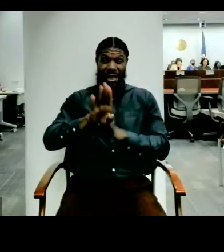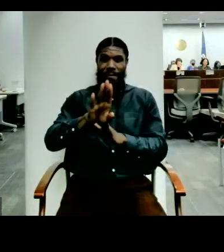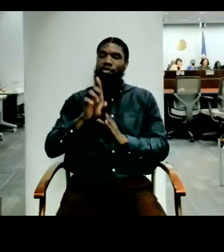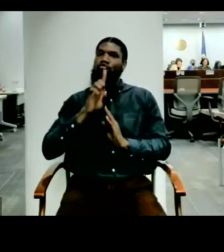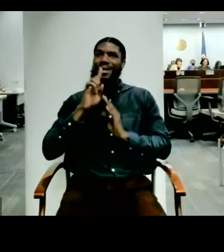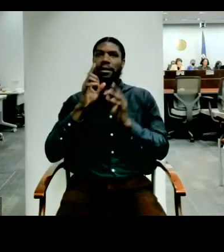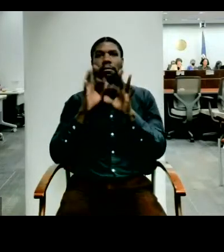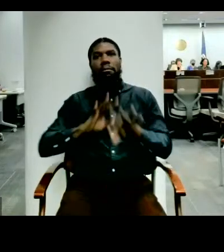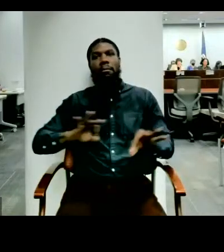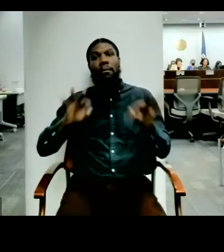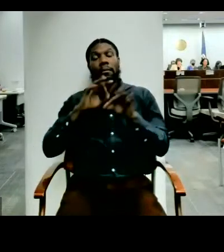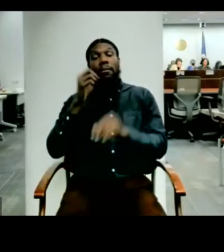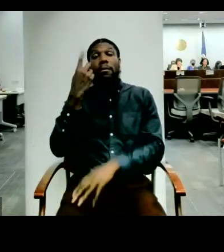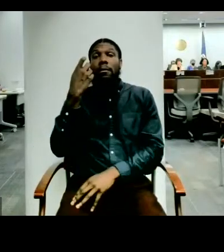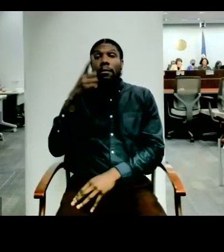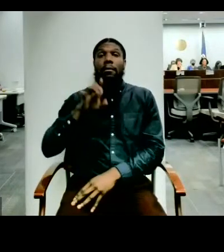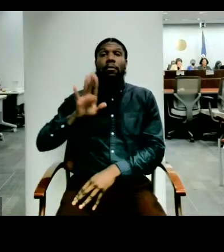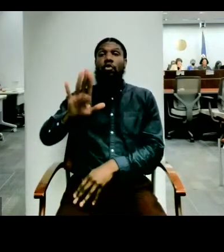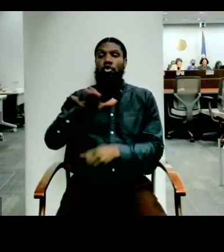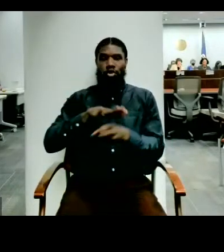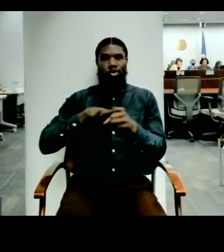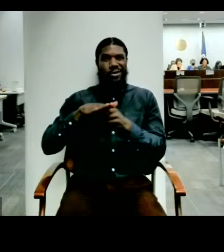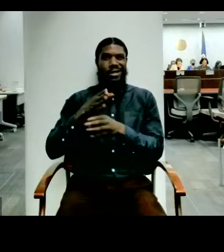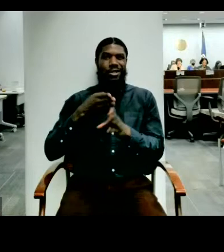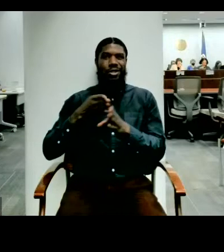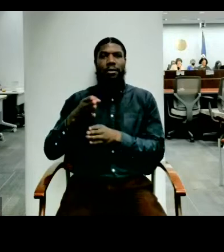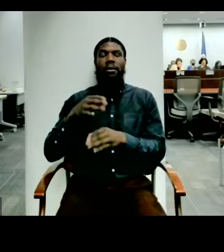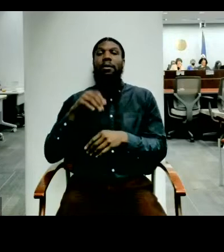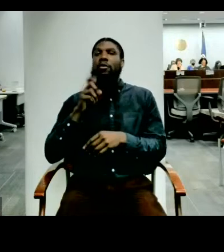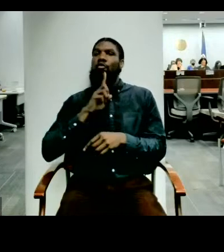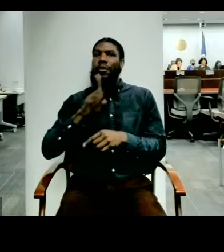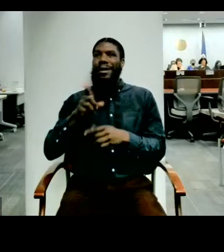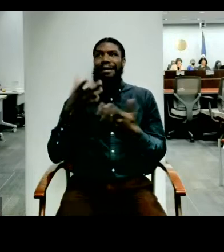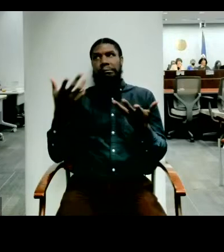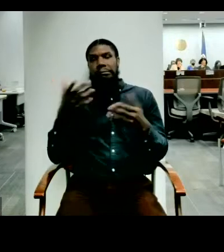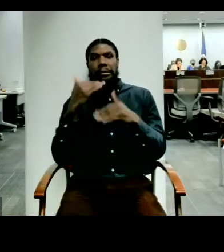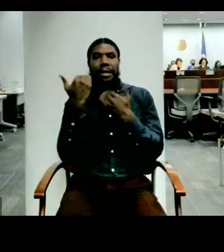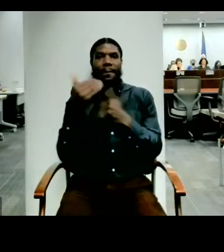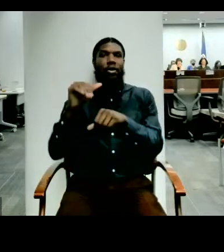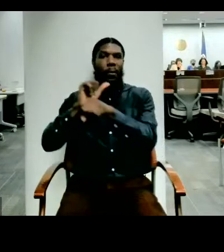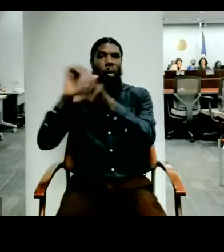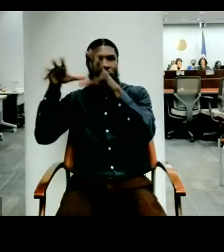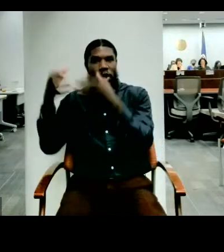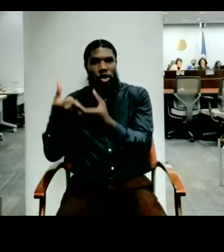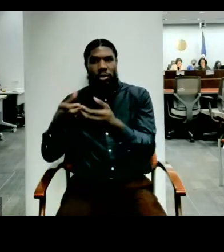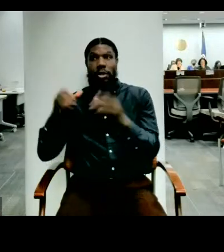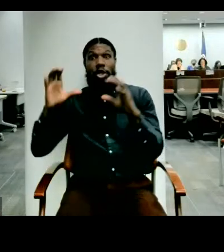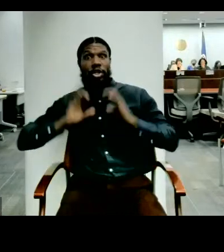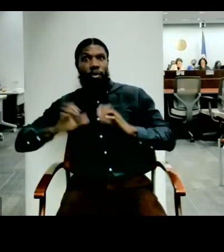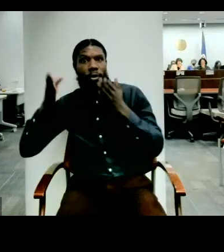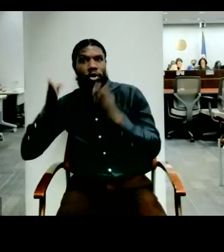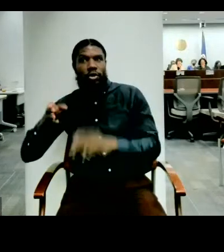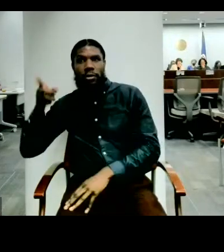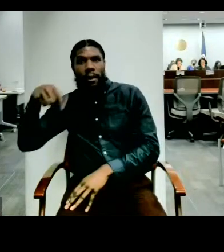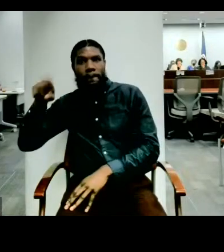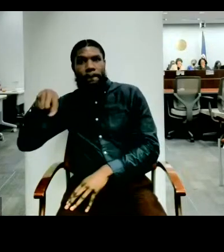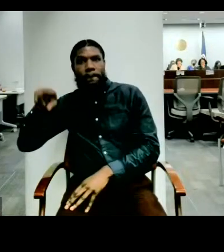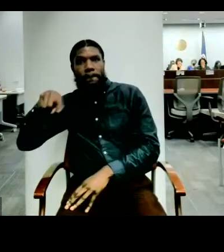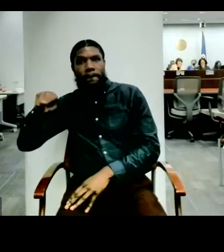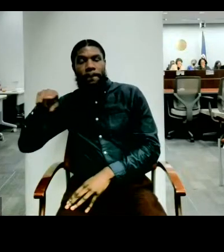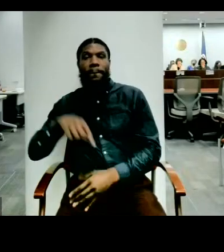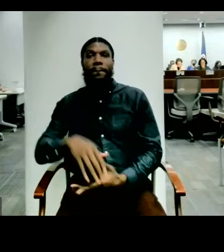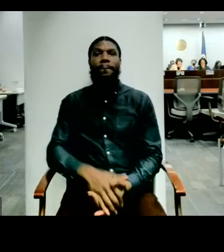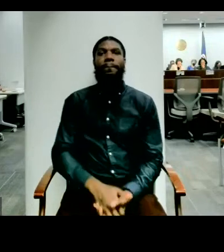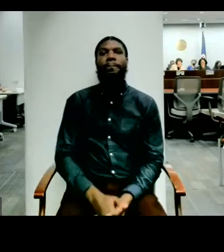Your jurisdiction for better or worse, is limited to employers, customers. And so figuring out a